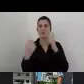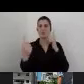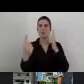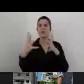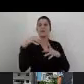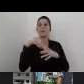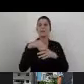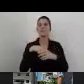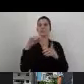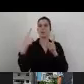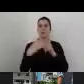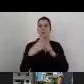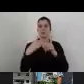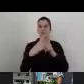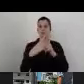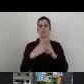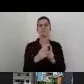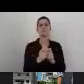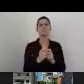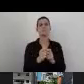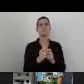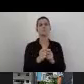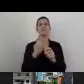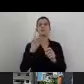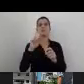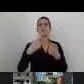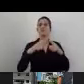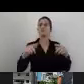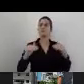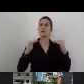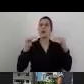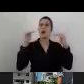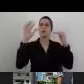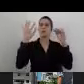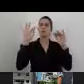There is different levels of how organizations want to